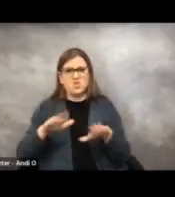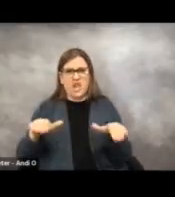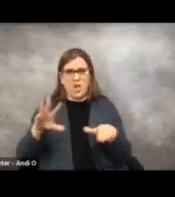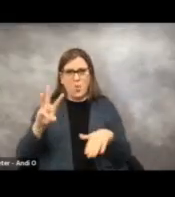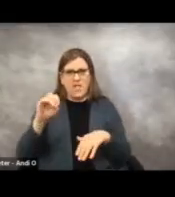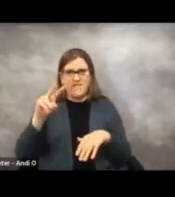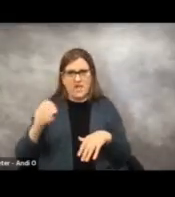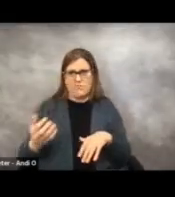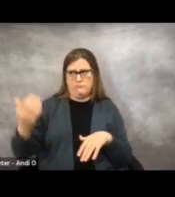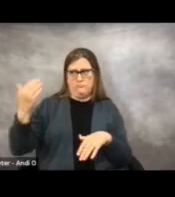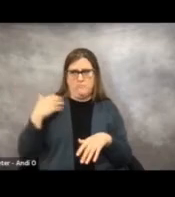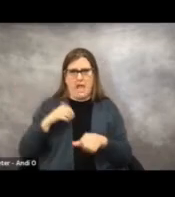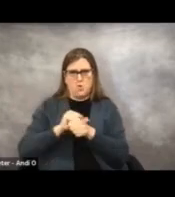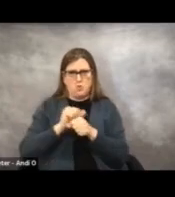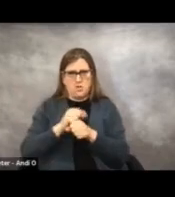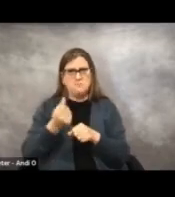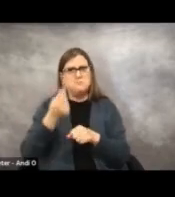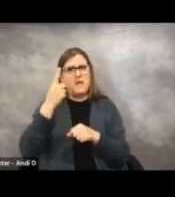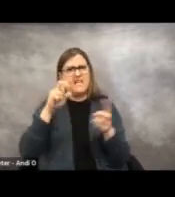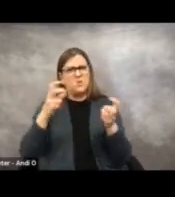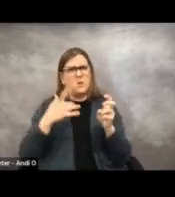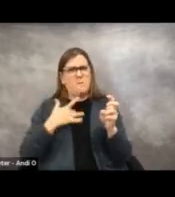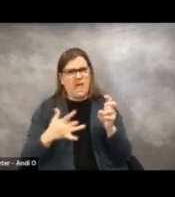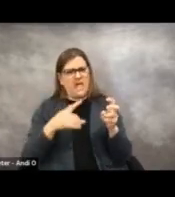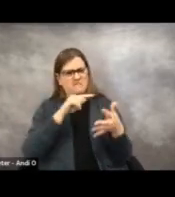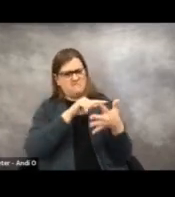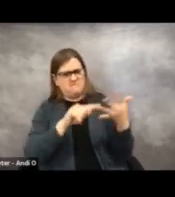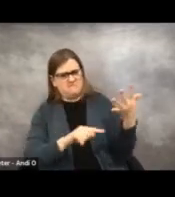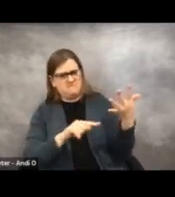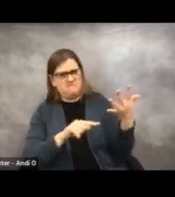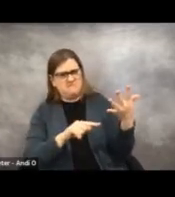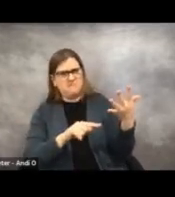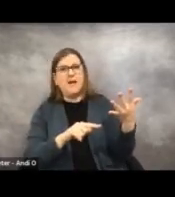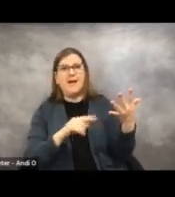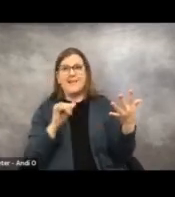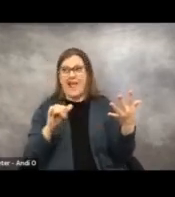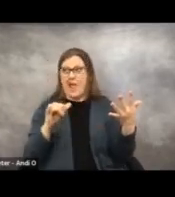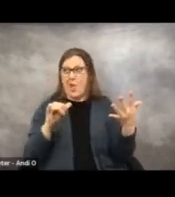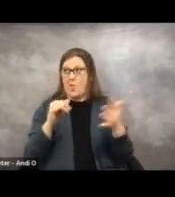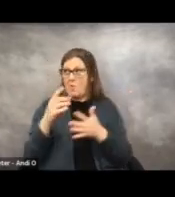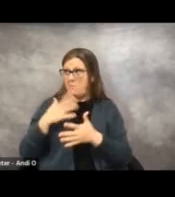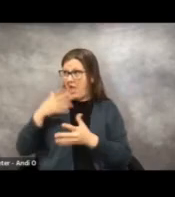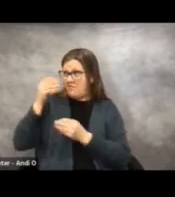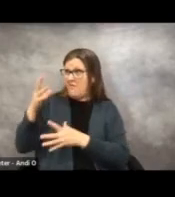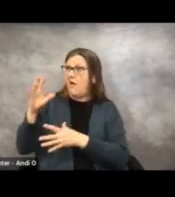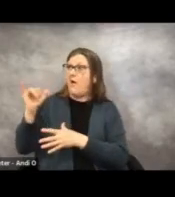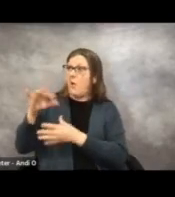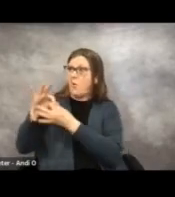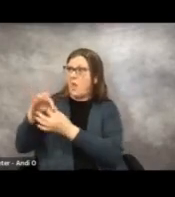knowing the issues that are usually present. And now knowing what I know about brain injuries and multi occurring conditions,